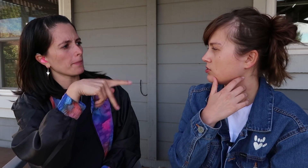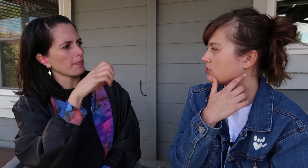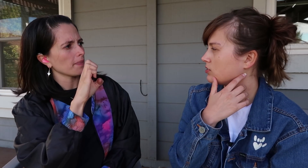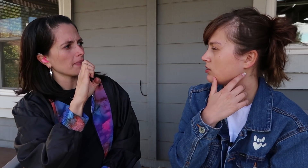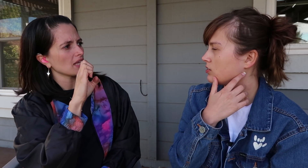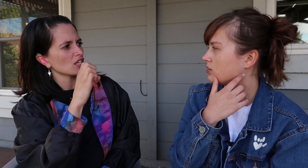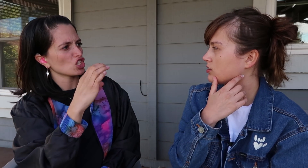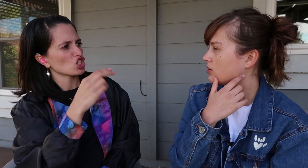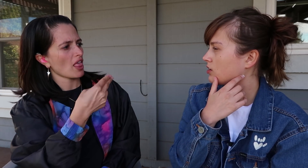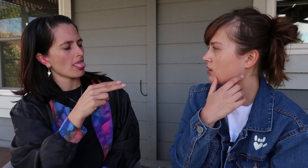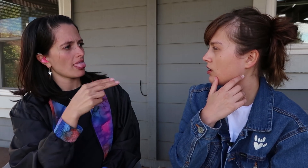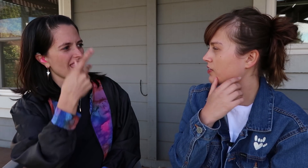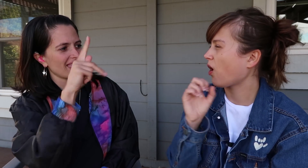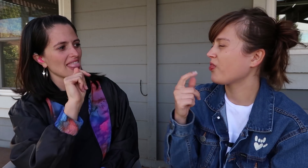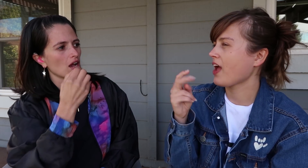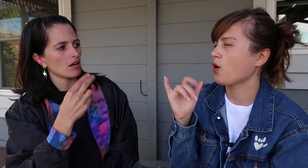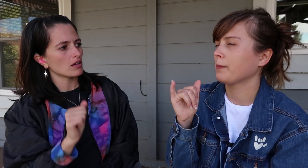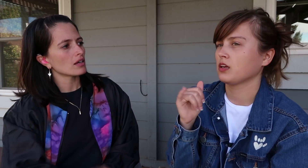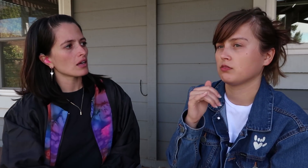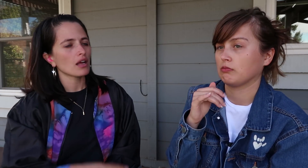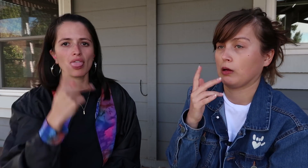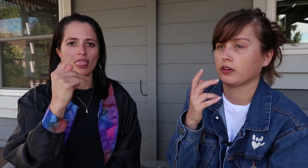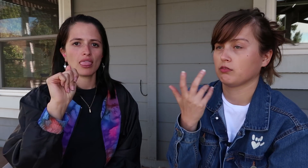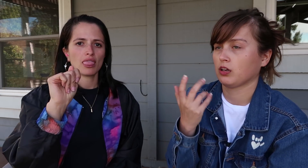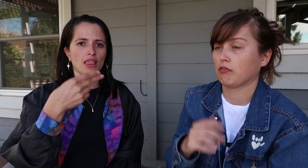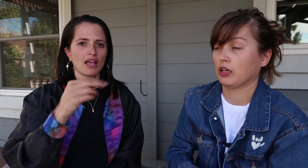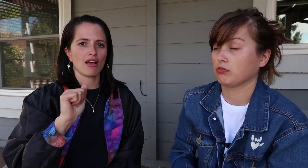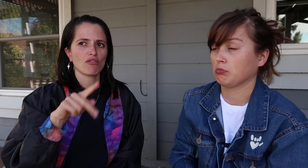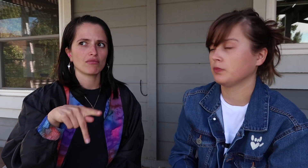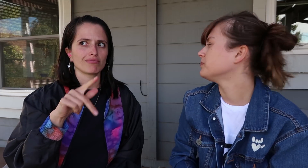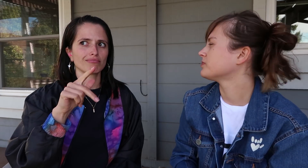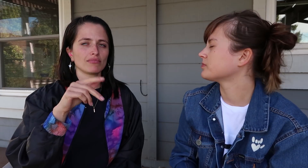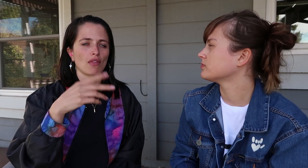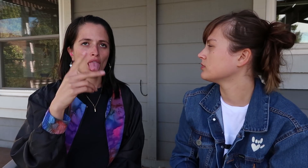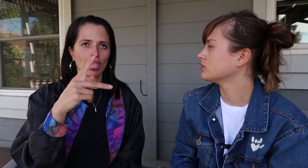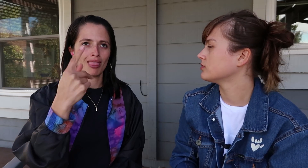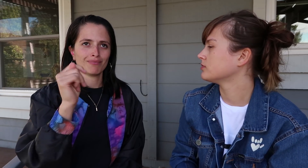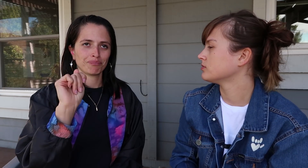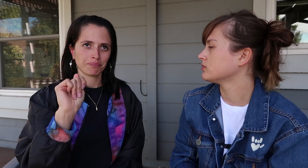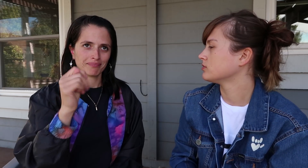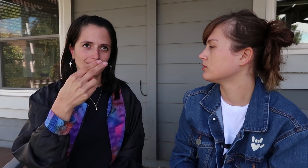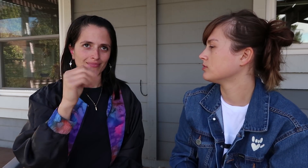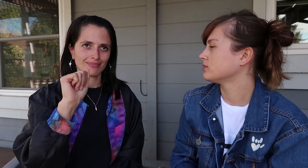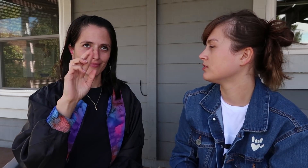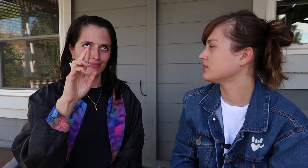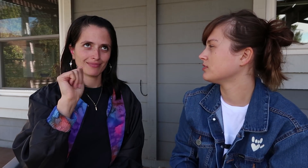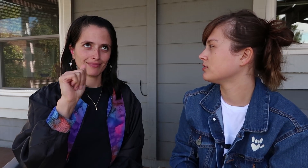(Spells out) Speech therapy. Is that the right sign? (Fingers got tongue tied)